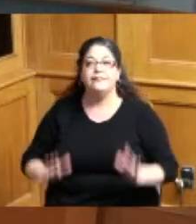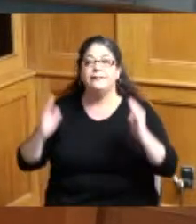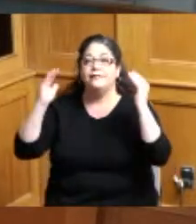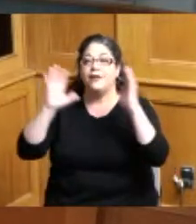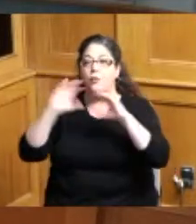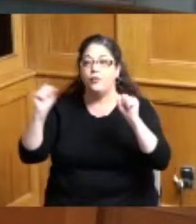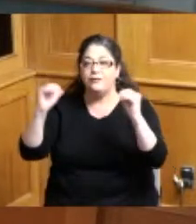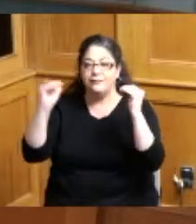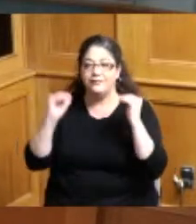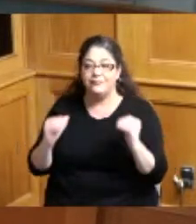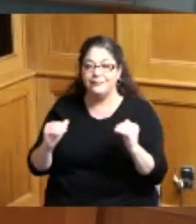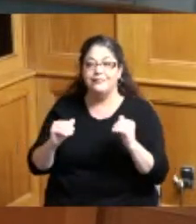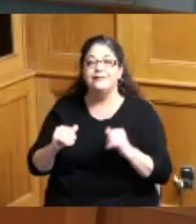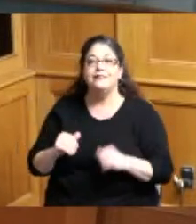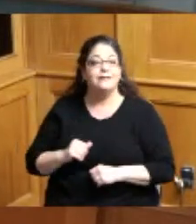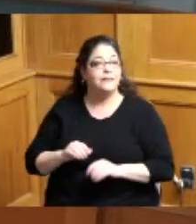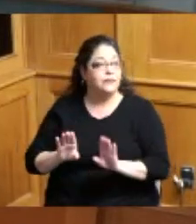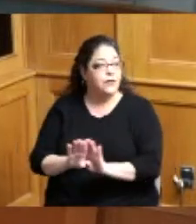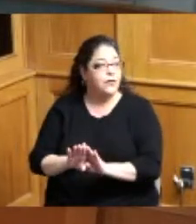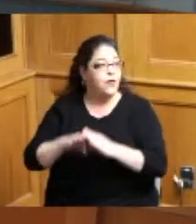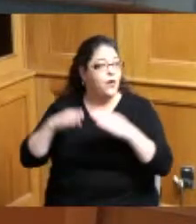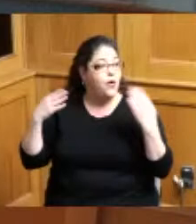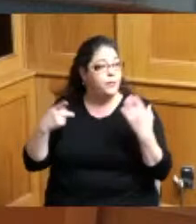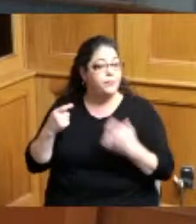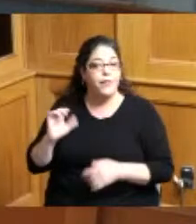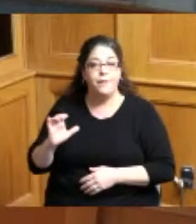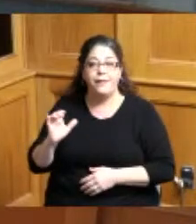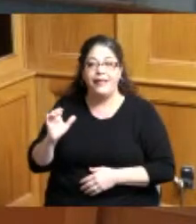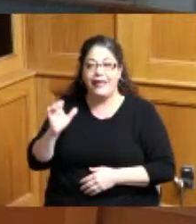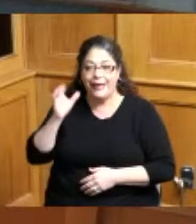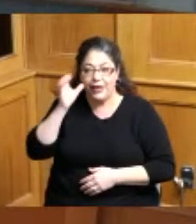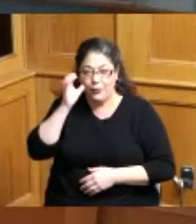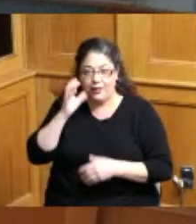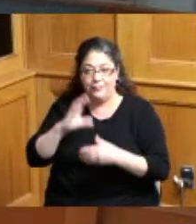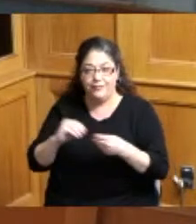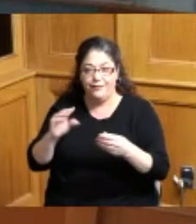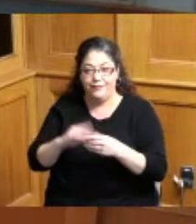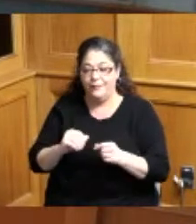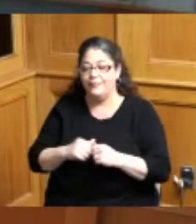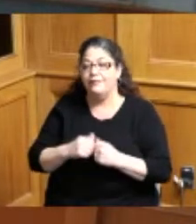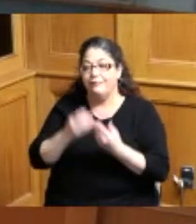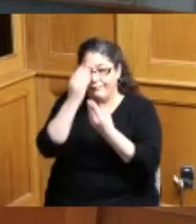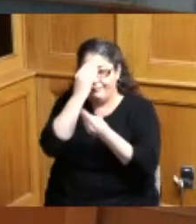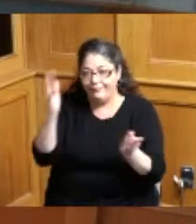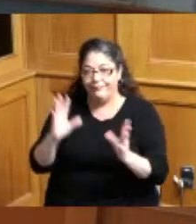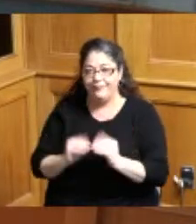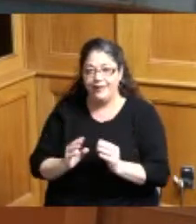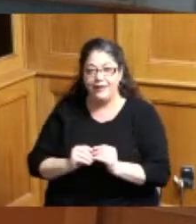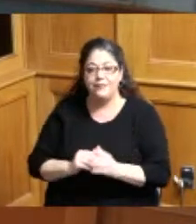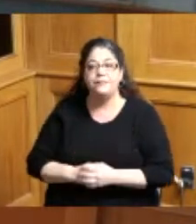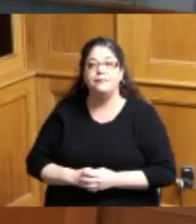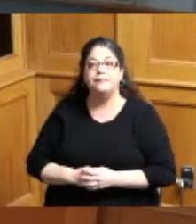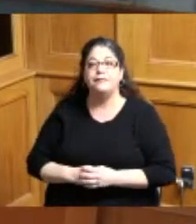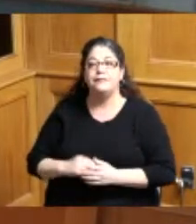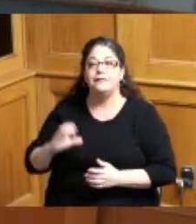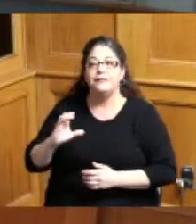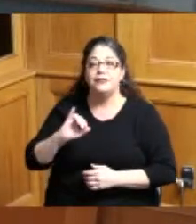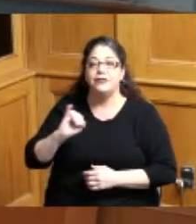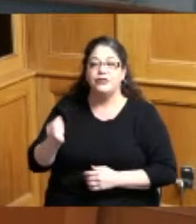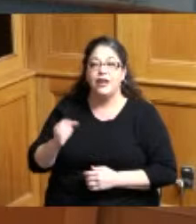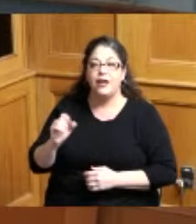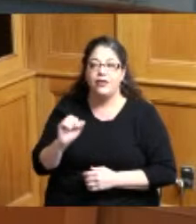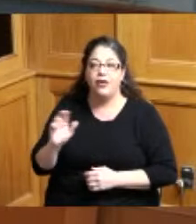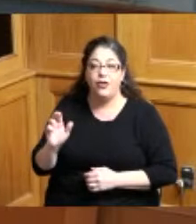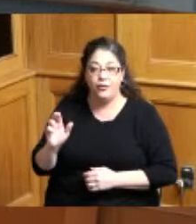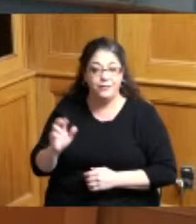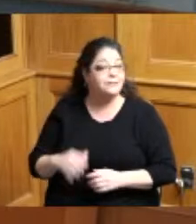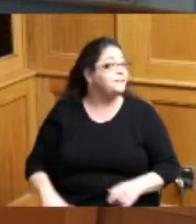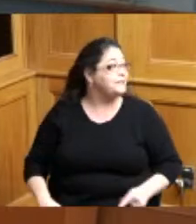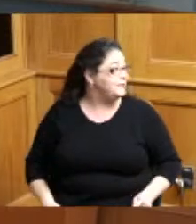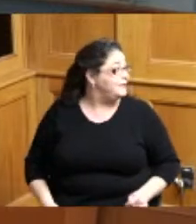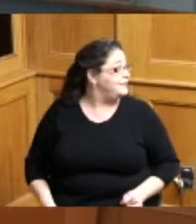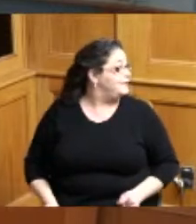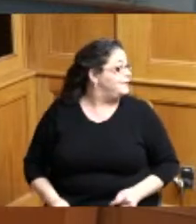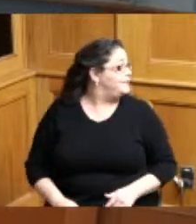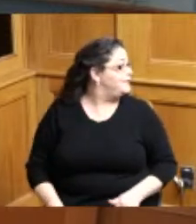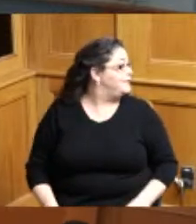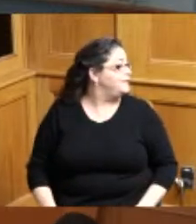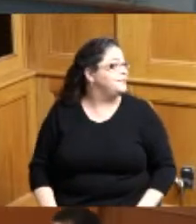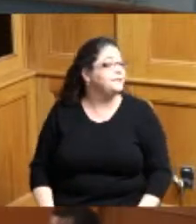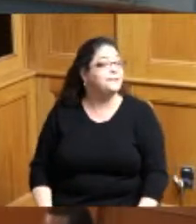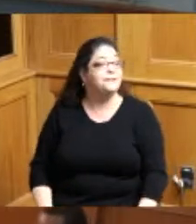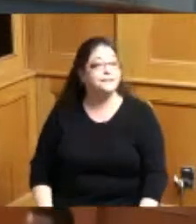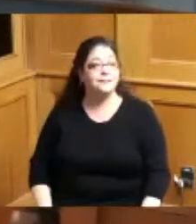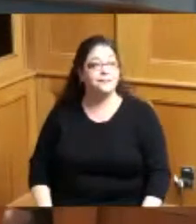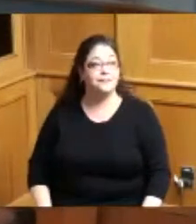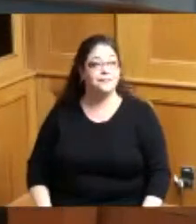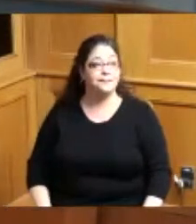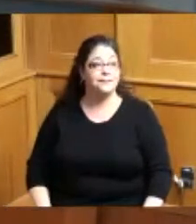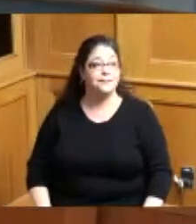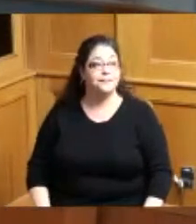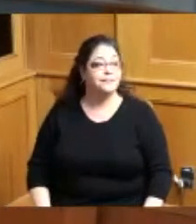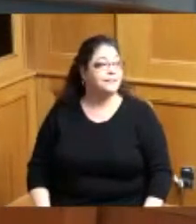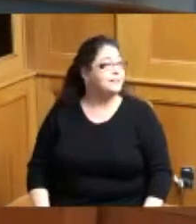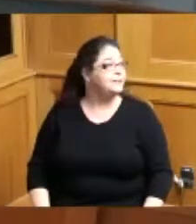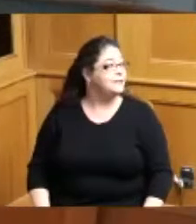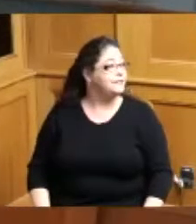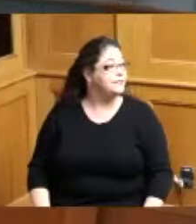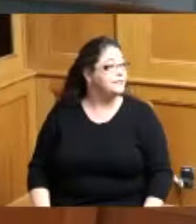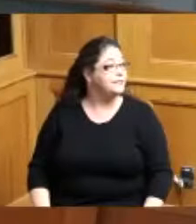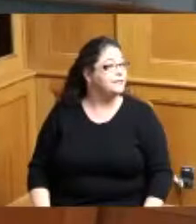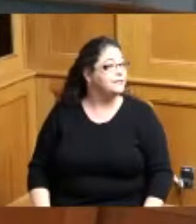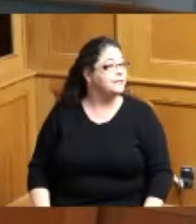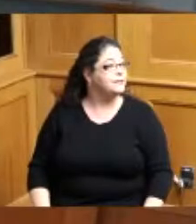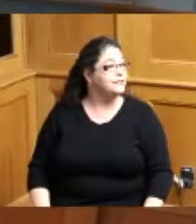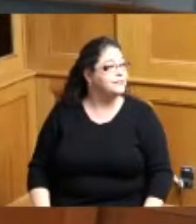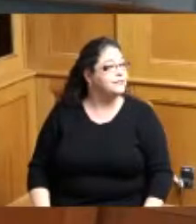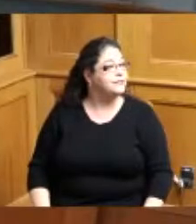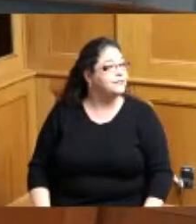forward for our public hearing we have several comment cards here I'll start with CJ Carr